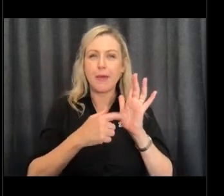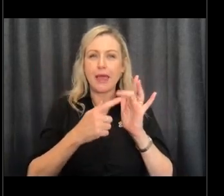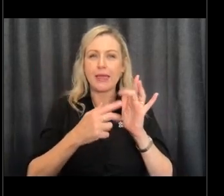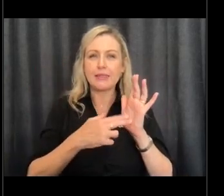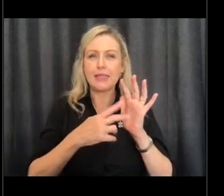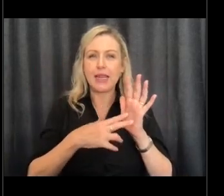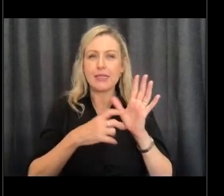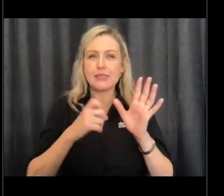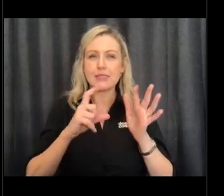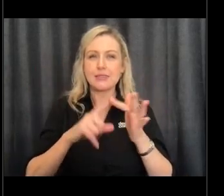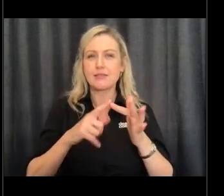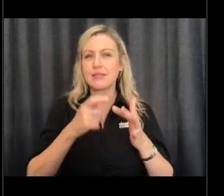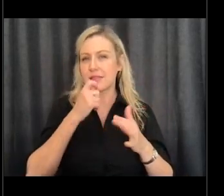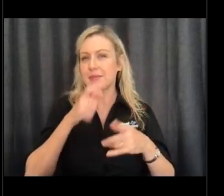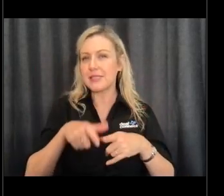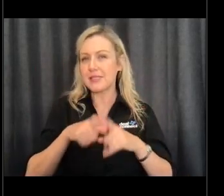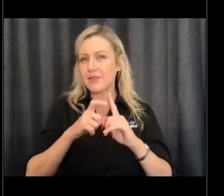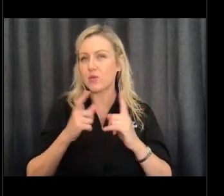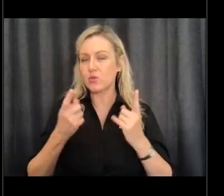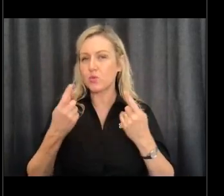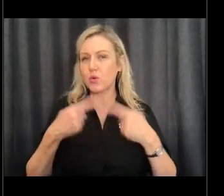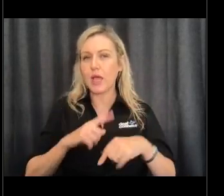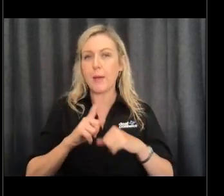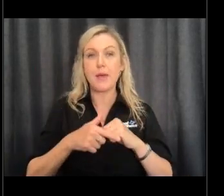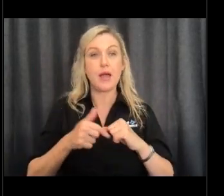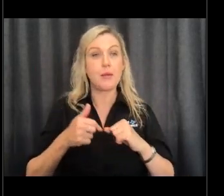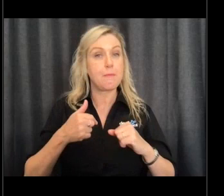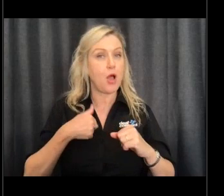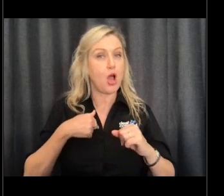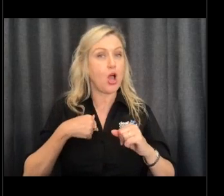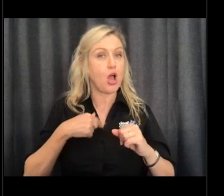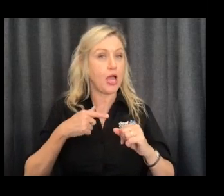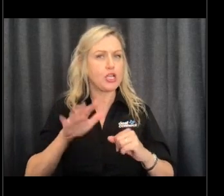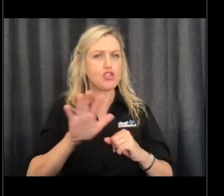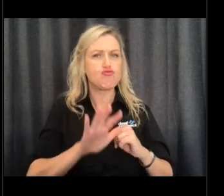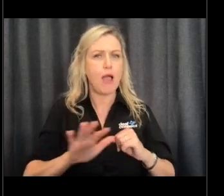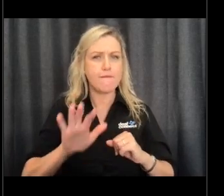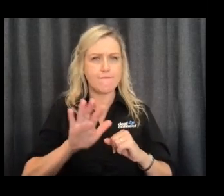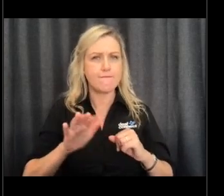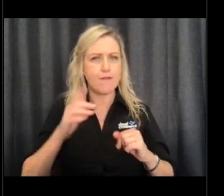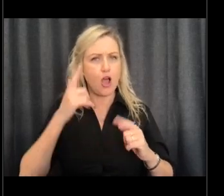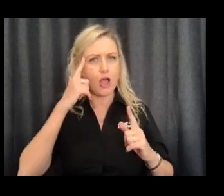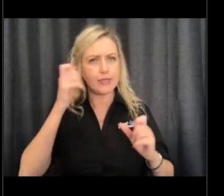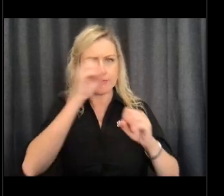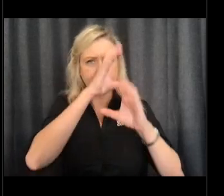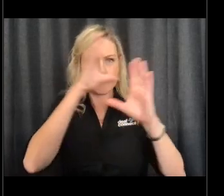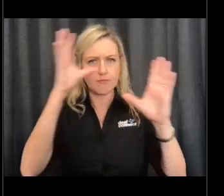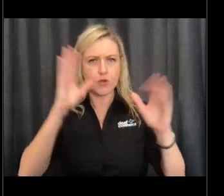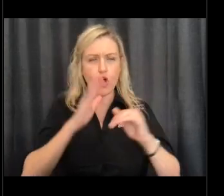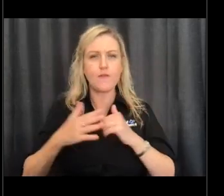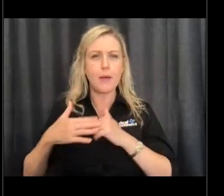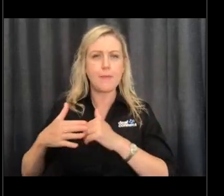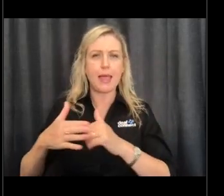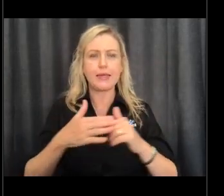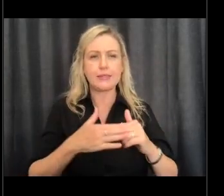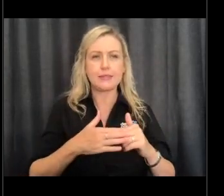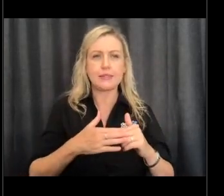it hard but my rule of thumb around maintenance is it's an exclusion from an insurance policy.